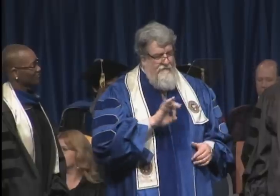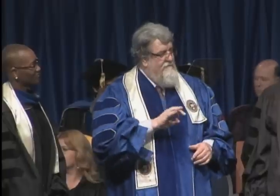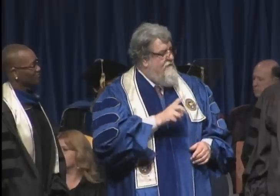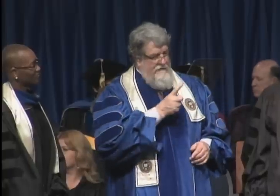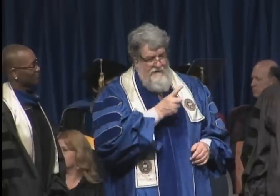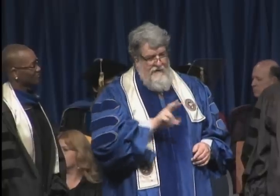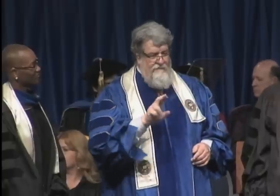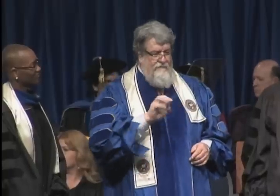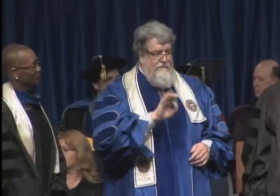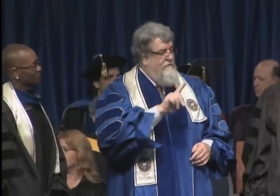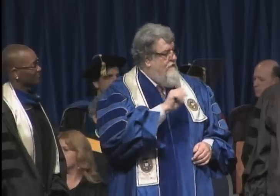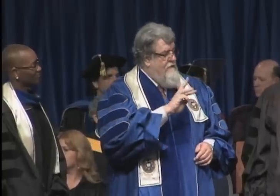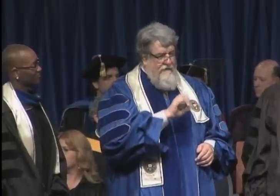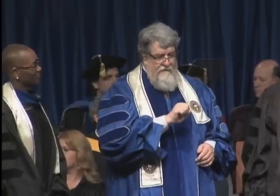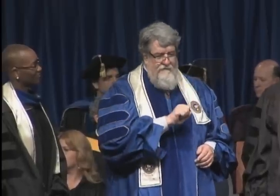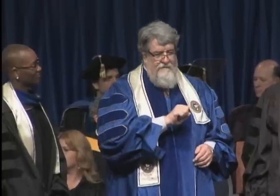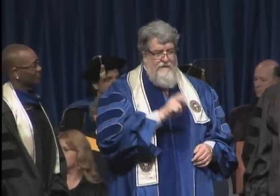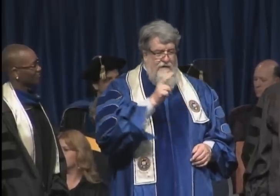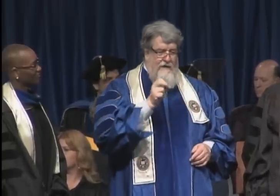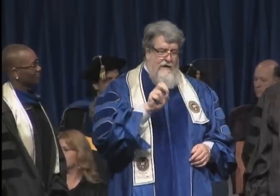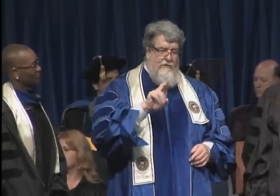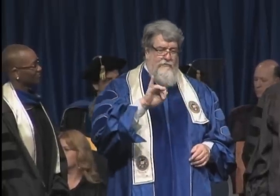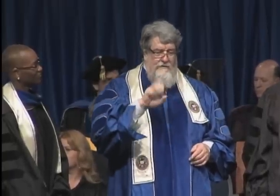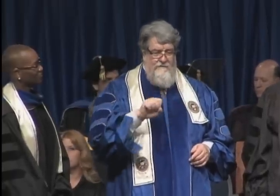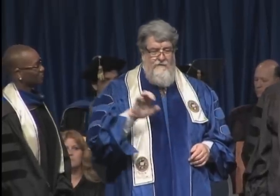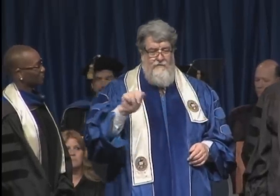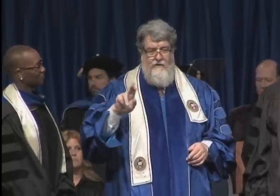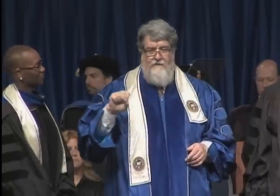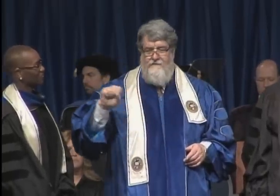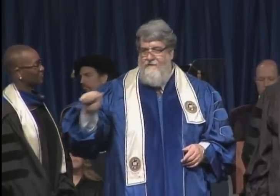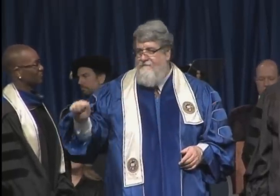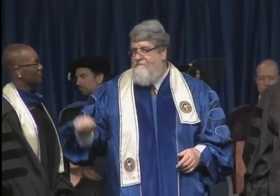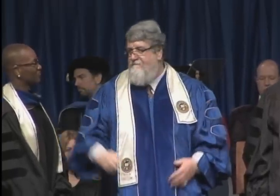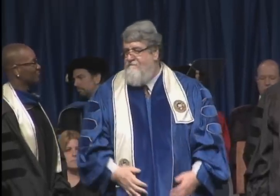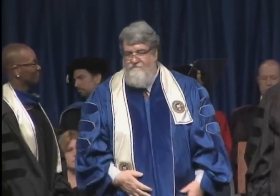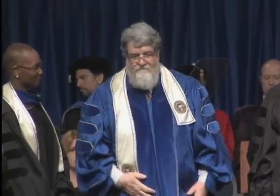this degree of Doctor of Laws, Honoris Causa.